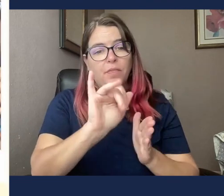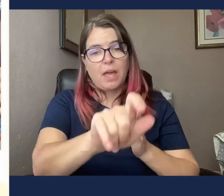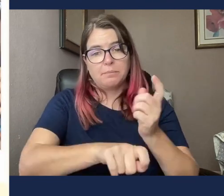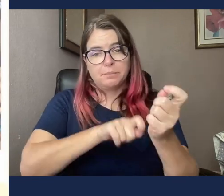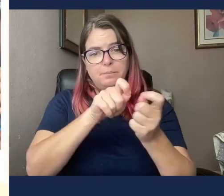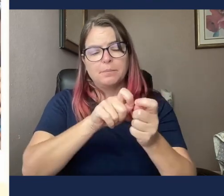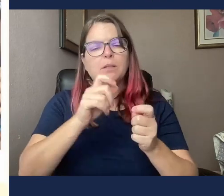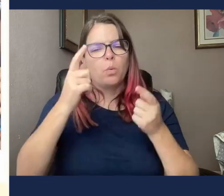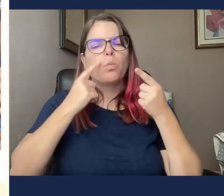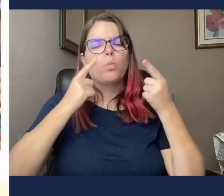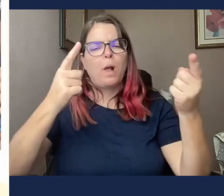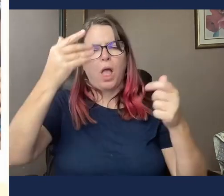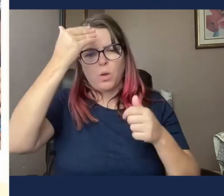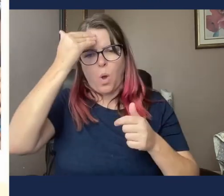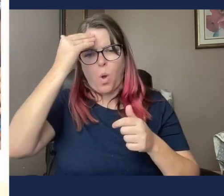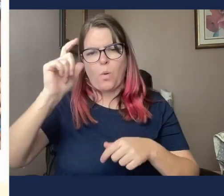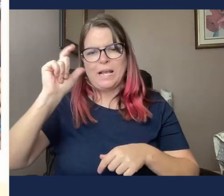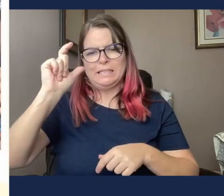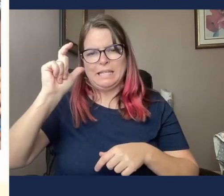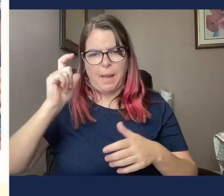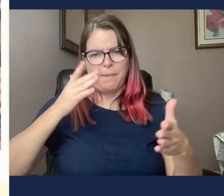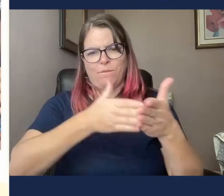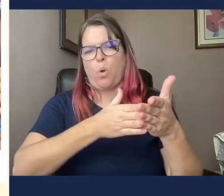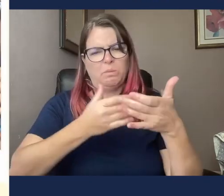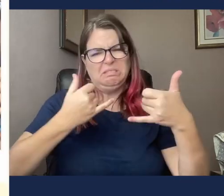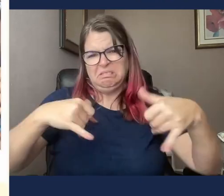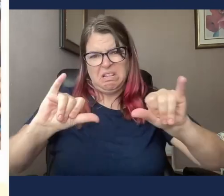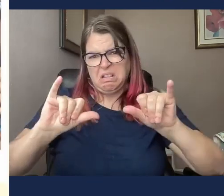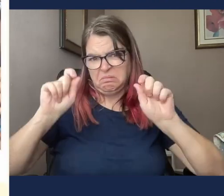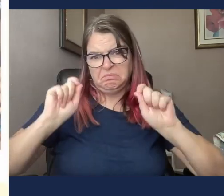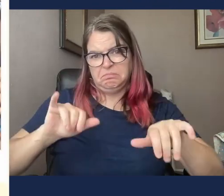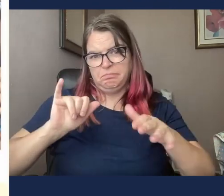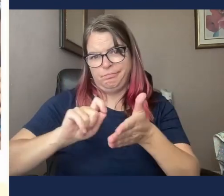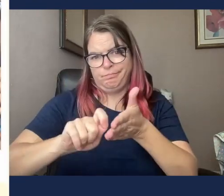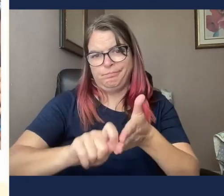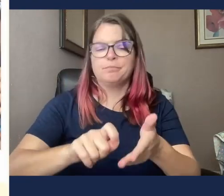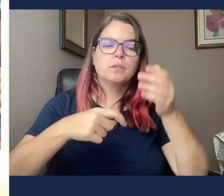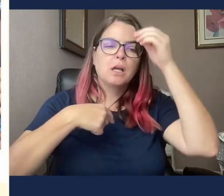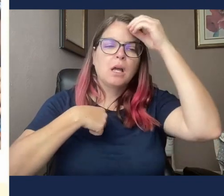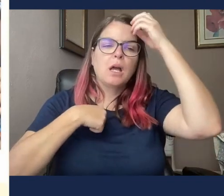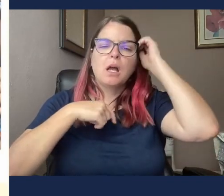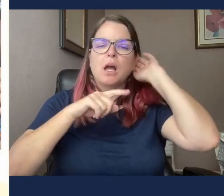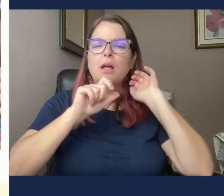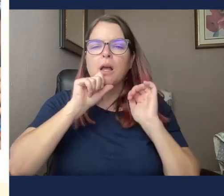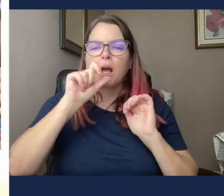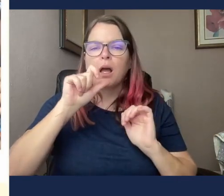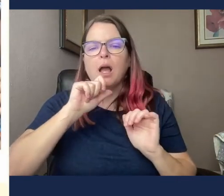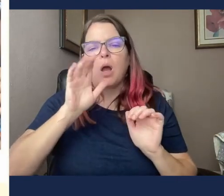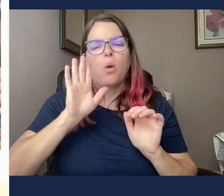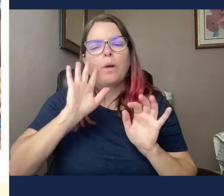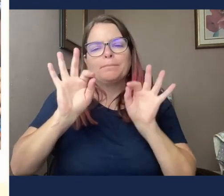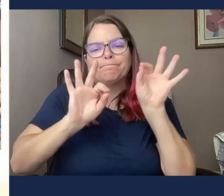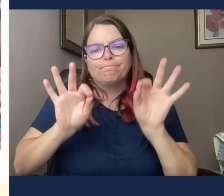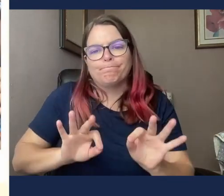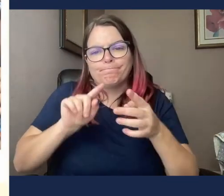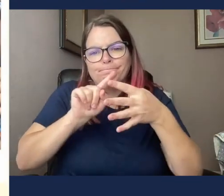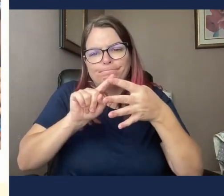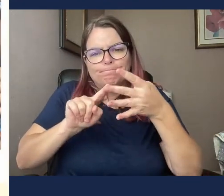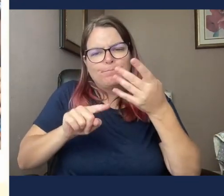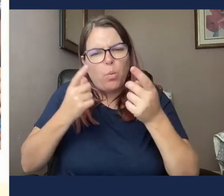s. Also there was a sizeable population of Jewish Arab Egyptian folks. Now we're gonna turn our attention to